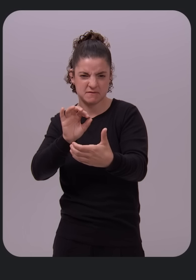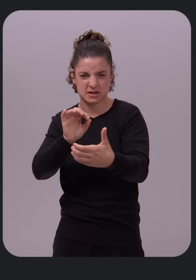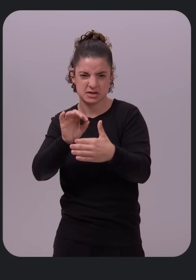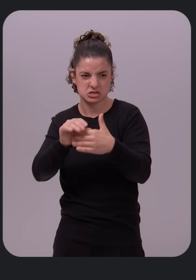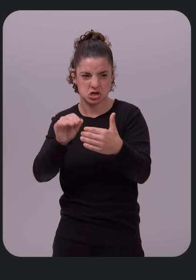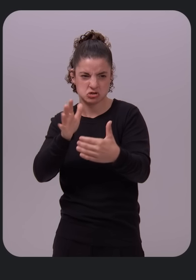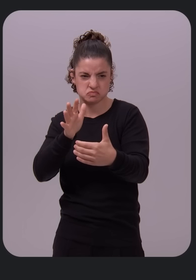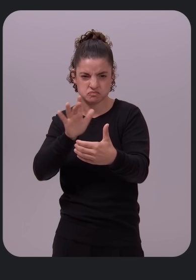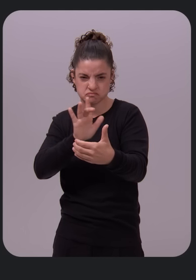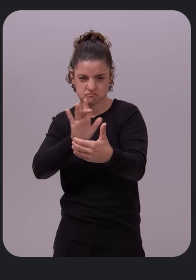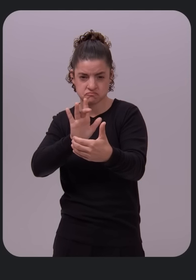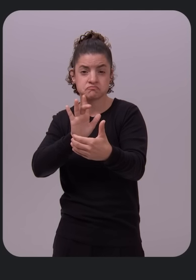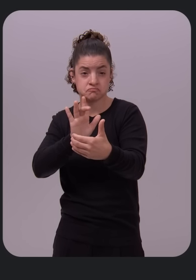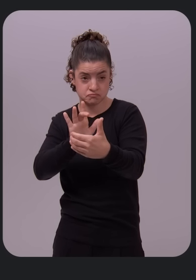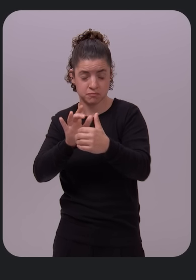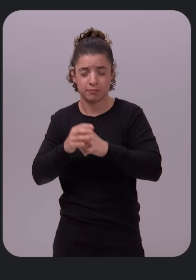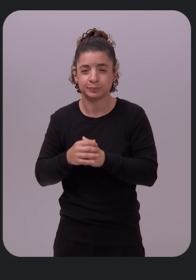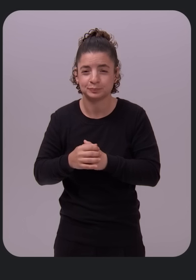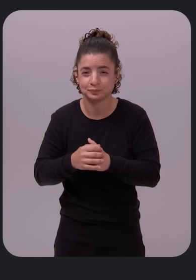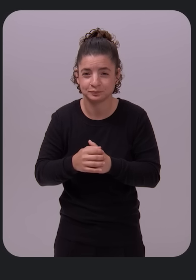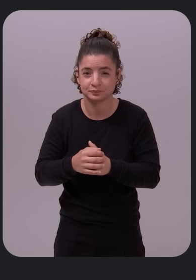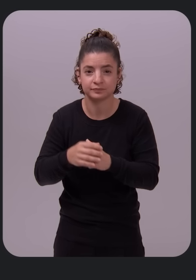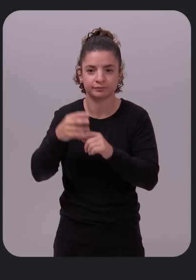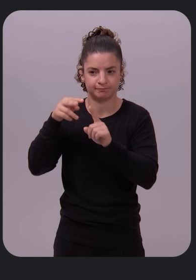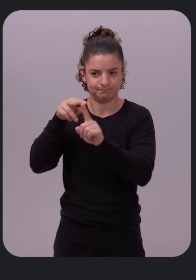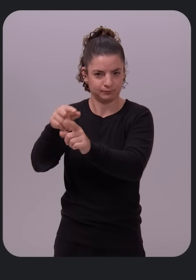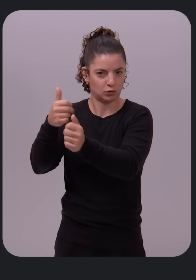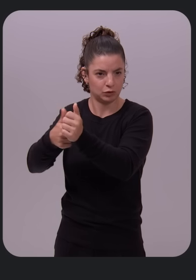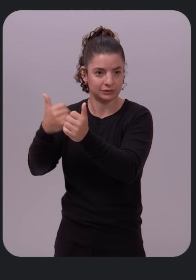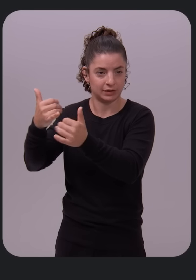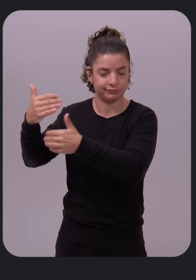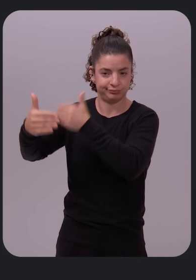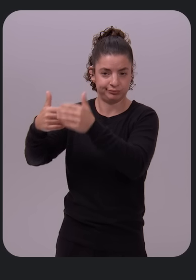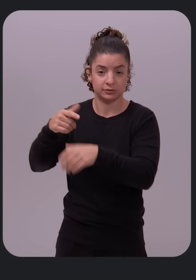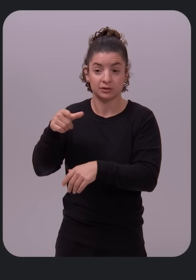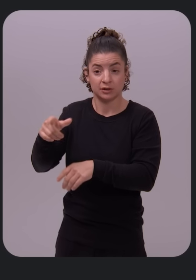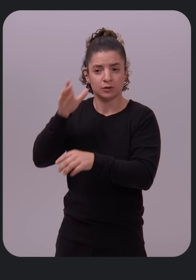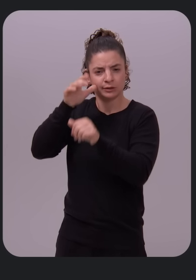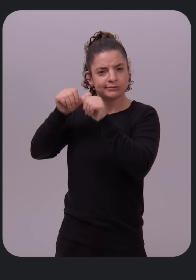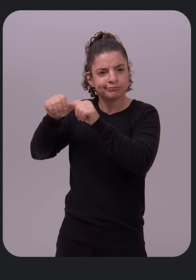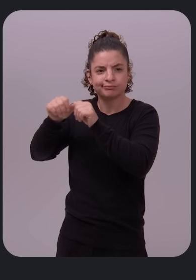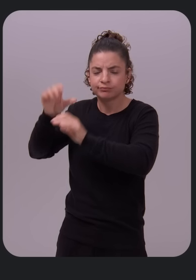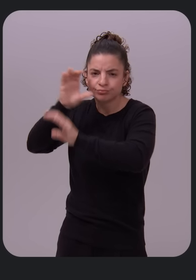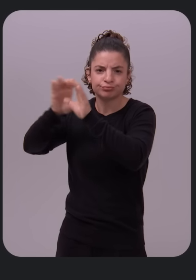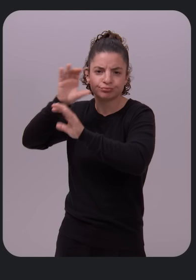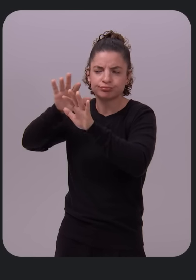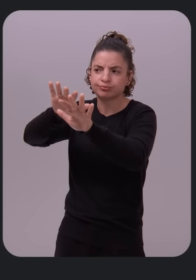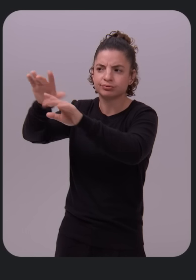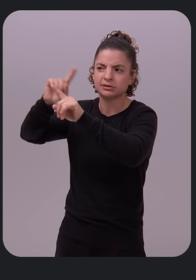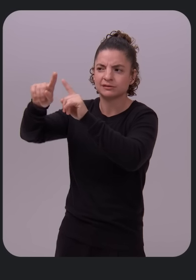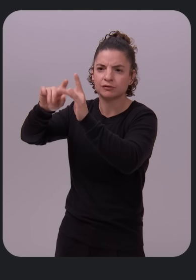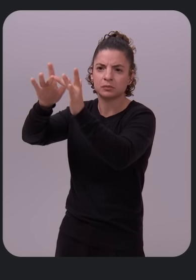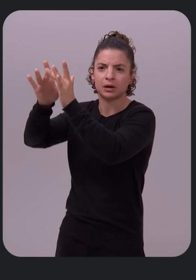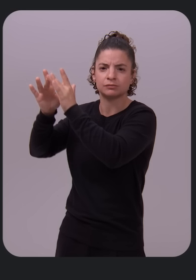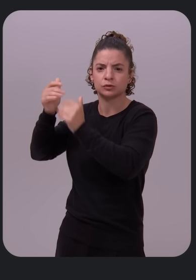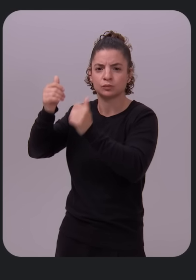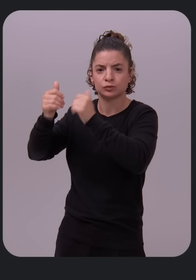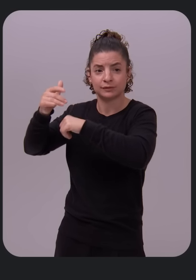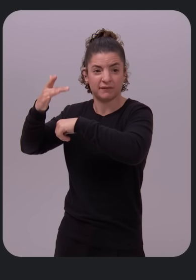And tracking is happening. Search will now continuously check websites where the dress is available, and then